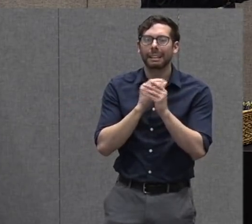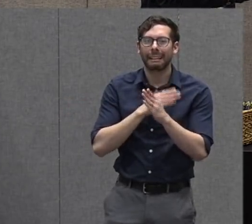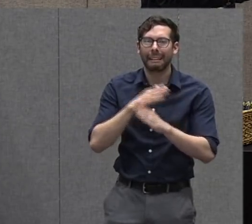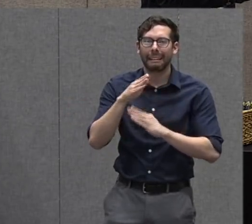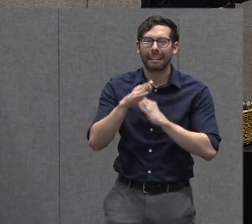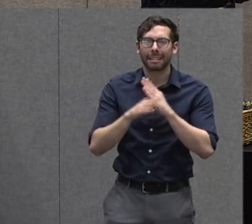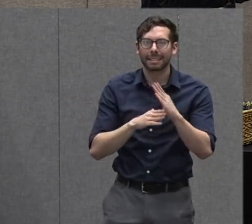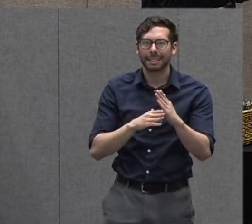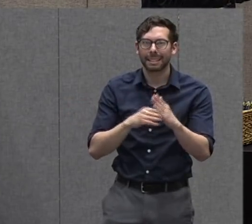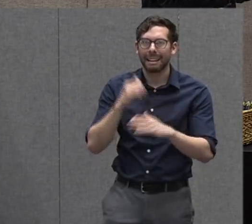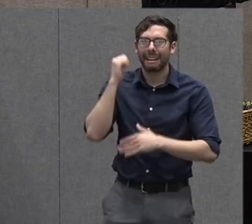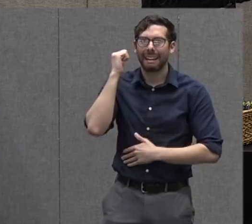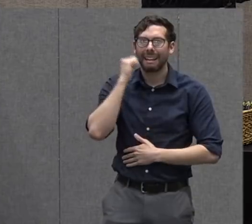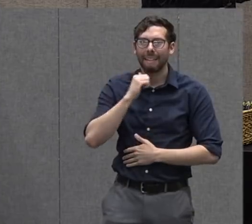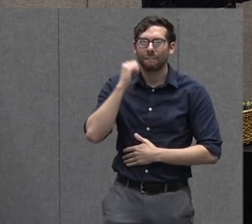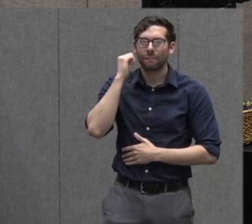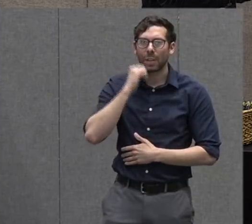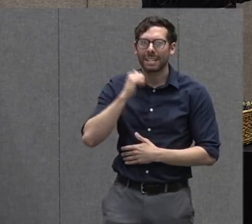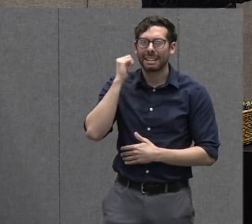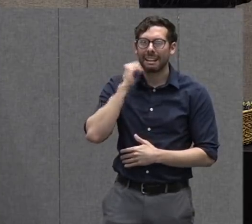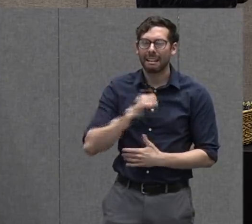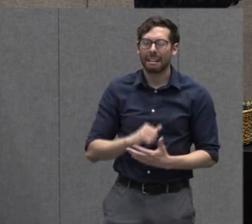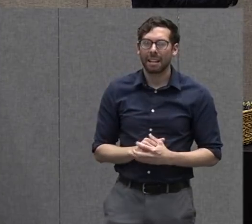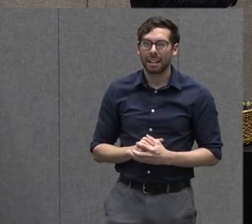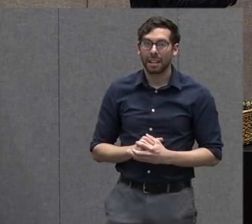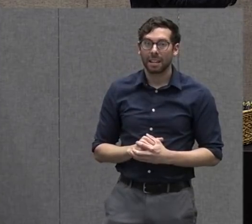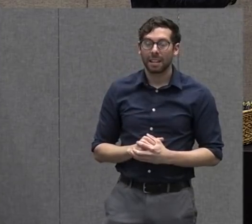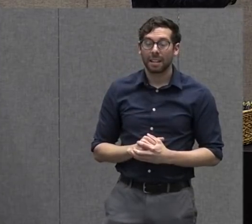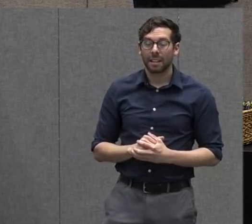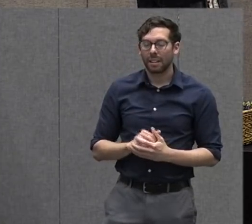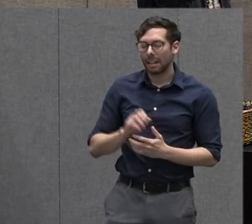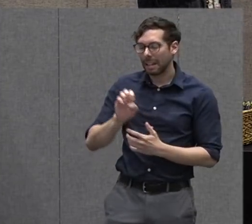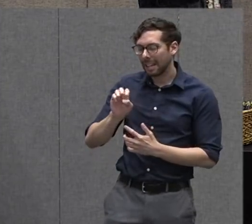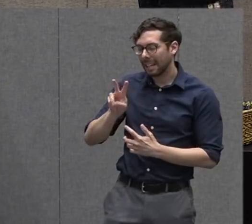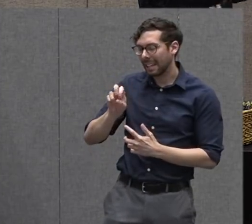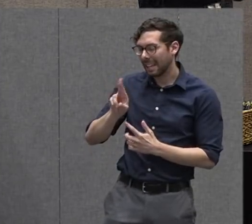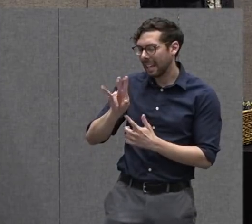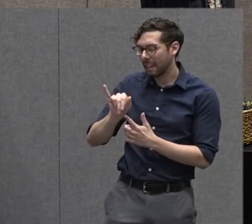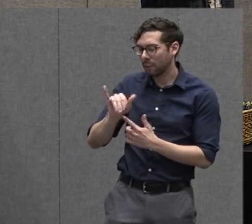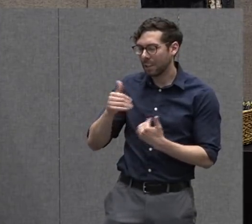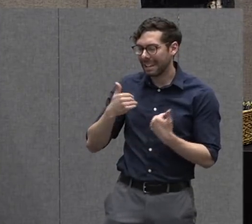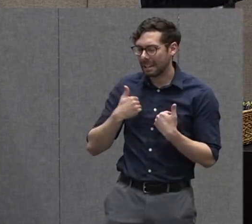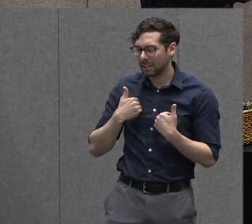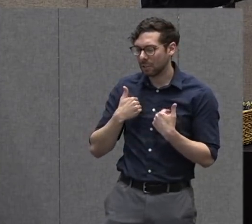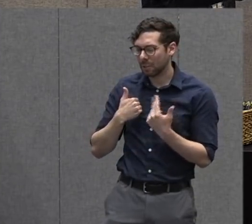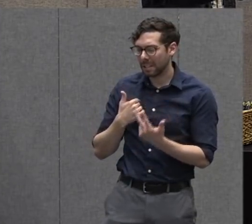[Miss Martindale] Every day, ever, So, every has three right? [Mr. R] Oh, yeah, e-ve-ry..